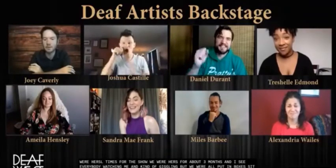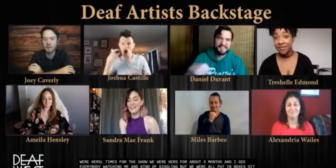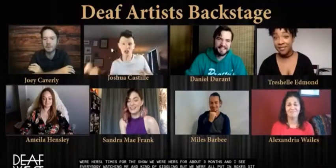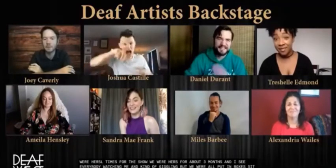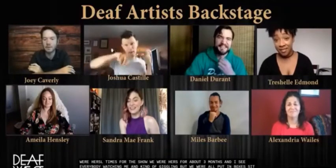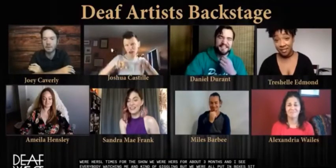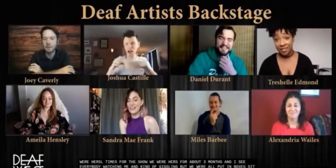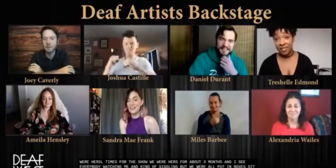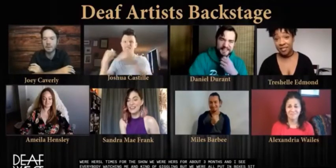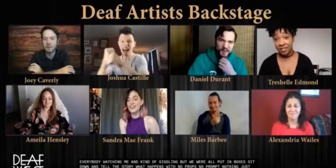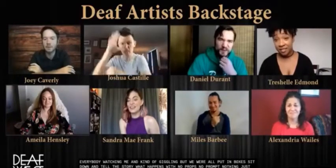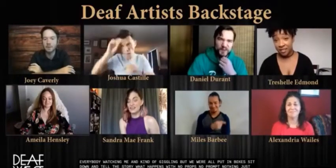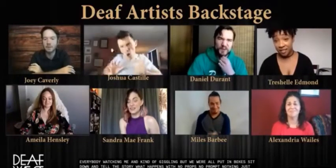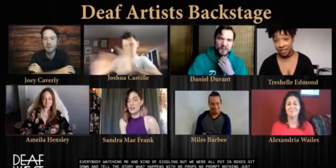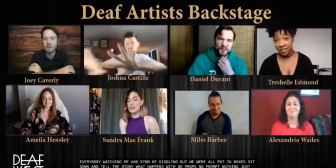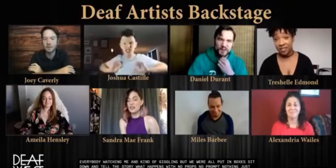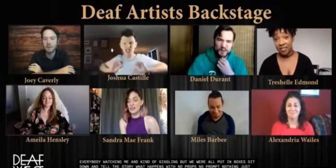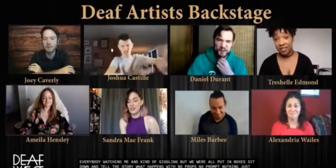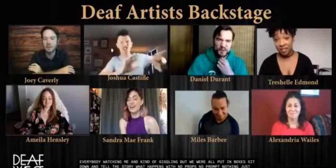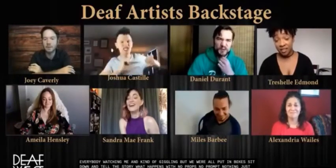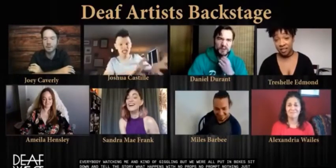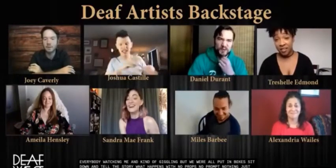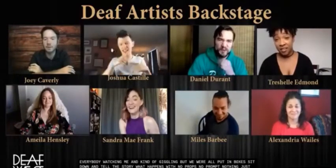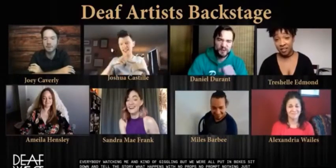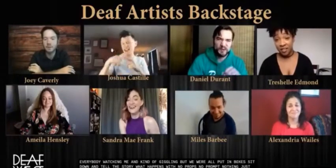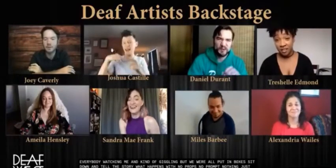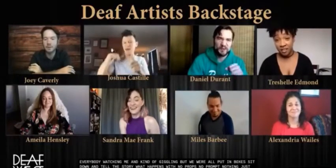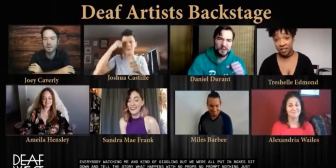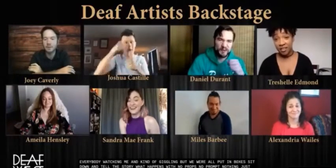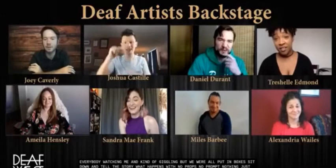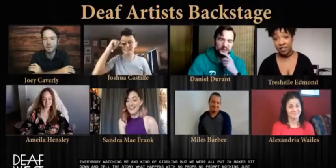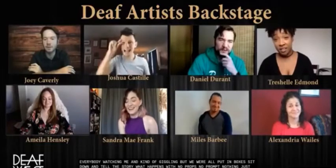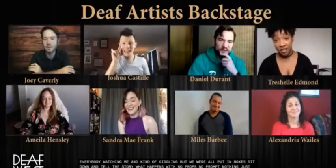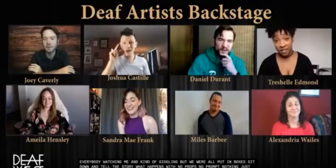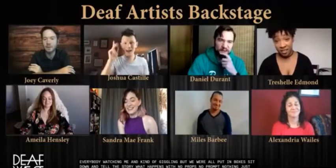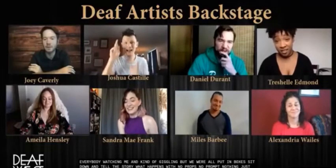And the bed is spinning, and the girls are trying to climb on top and fight the boys.